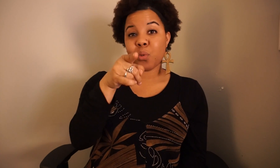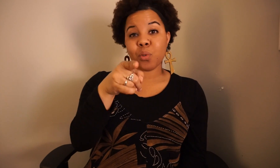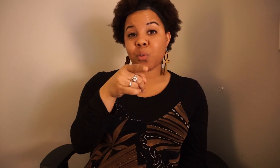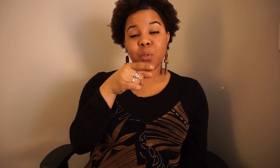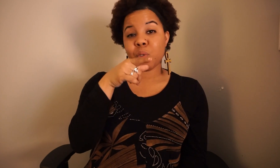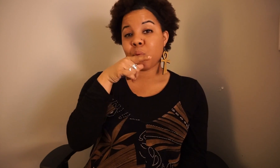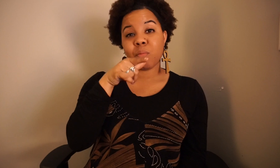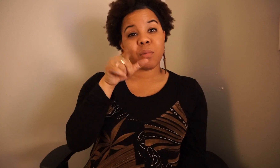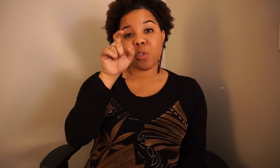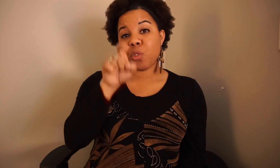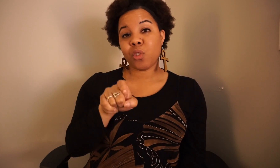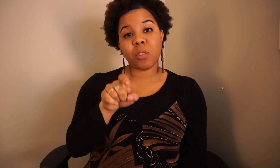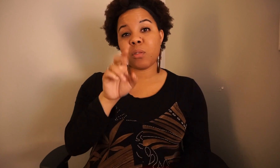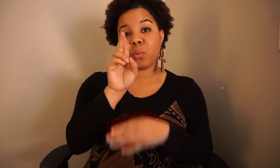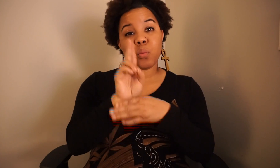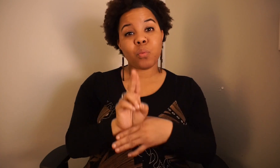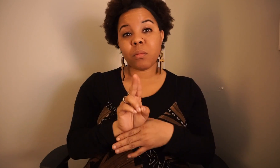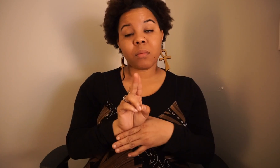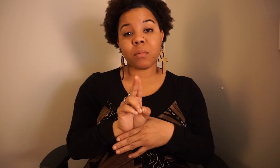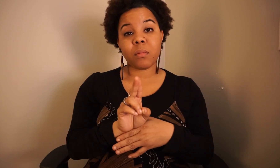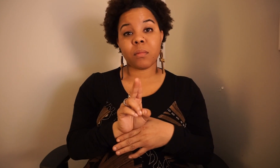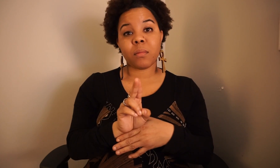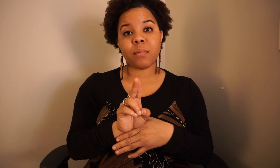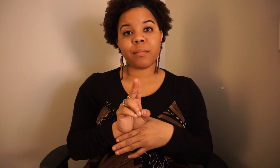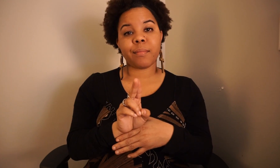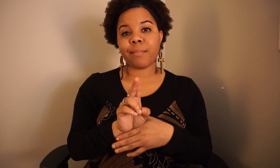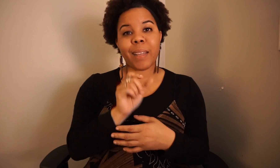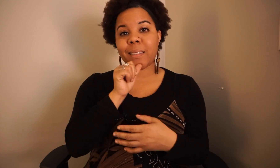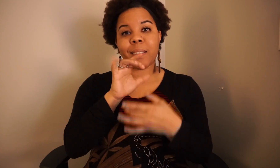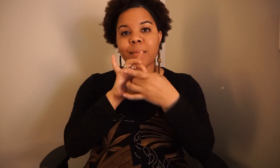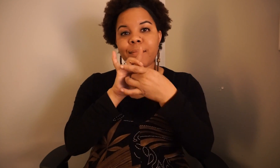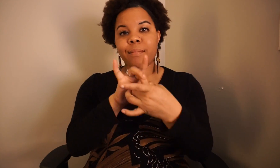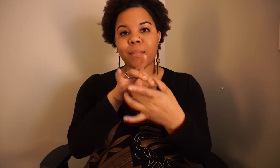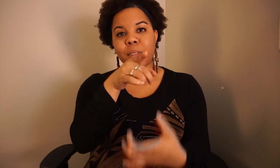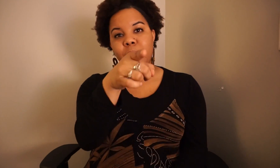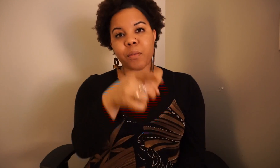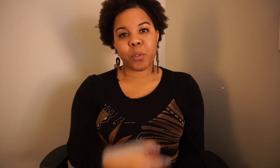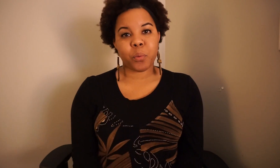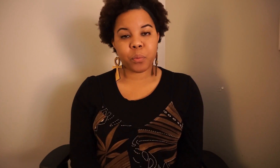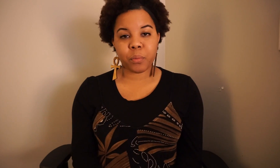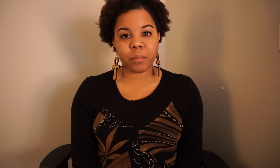You should not use it. It’s clearly not for you.